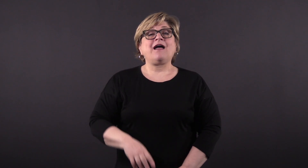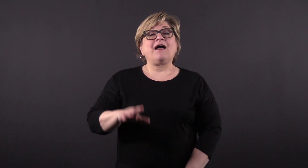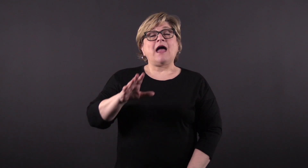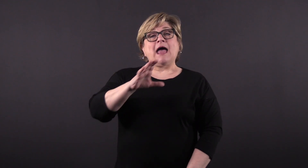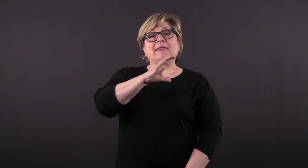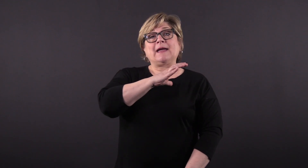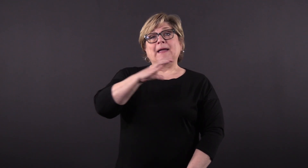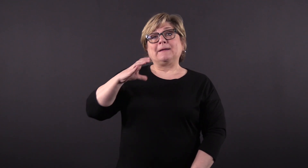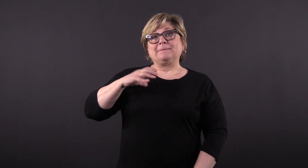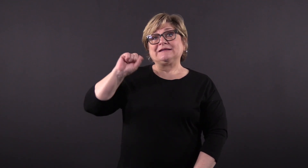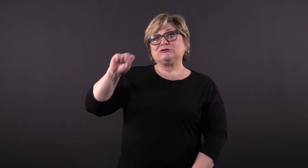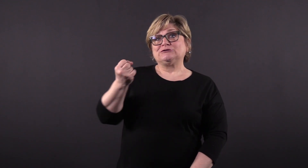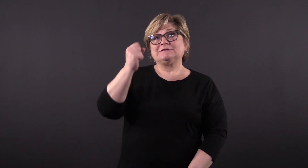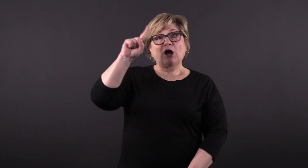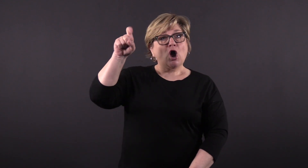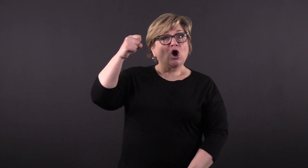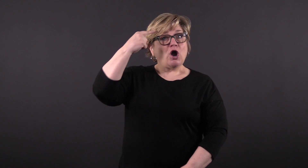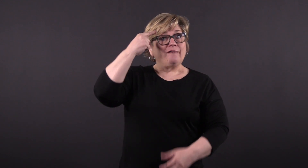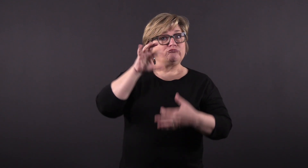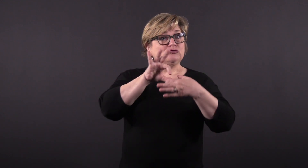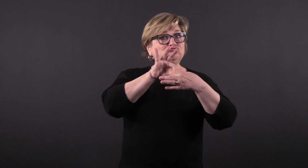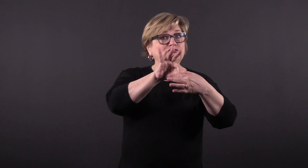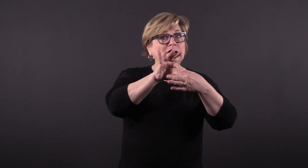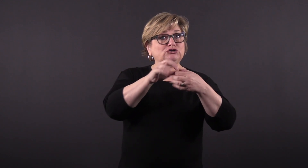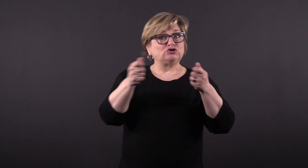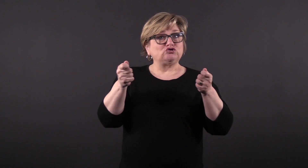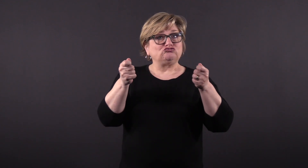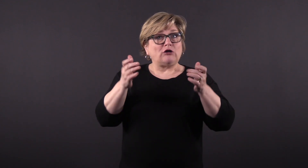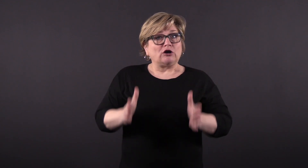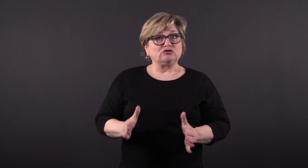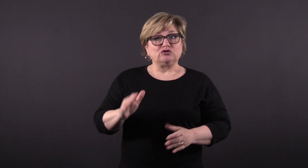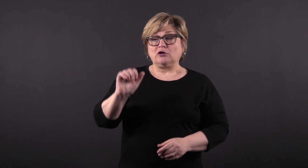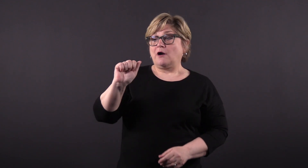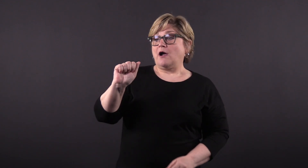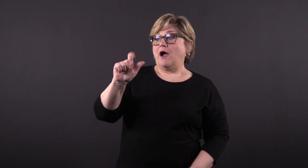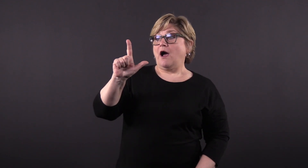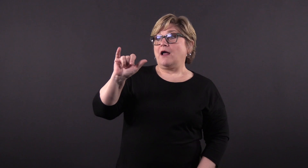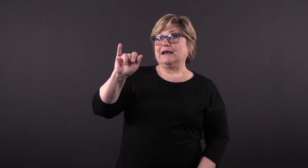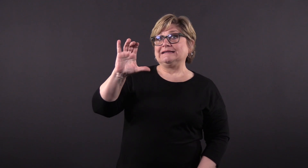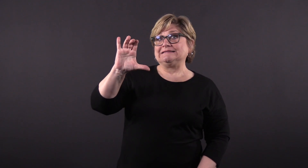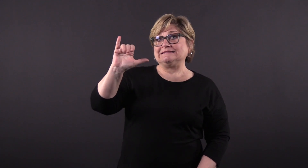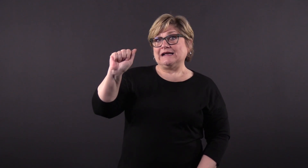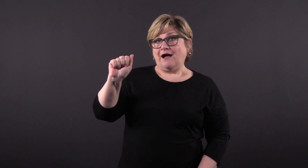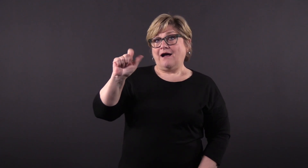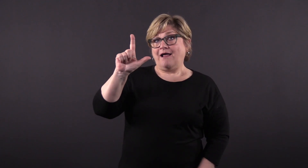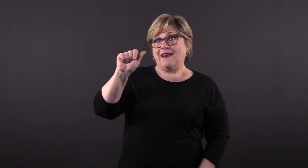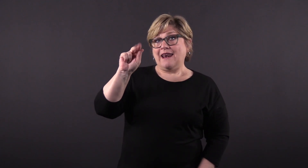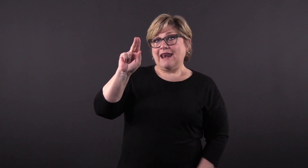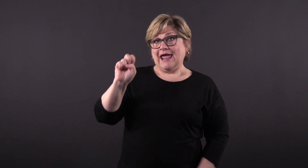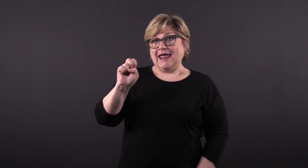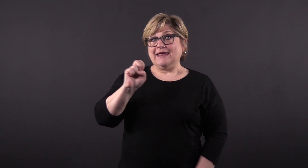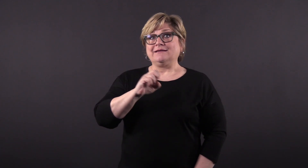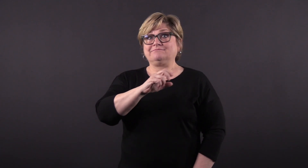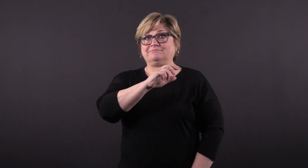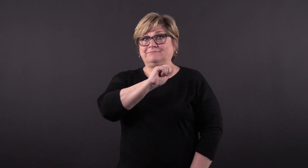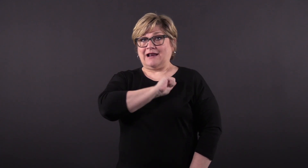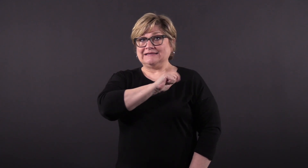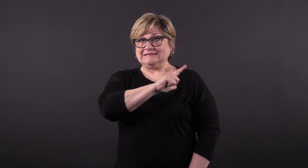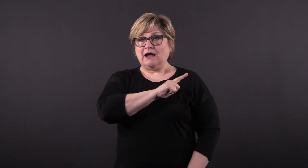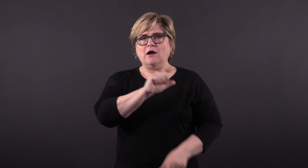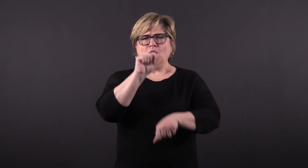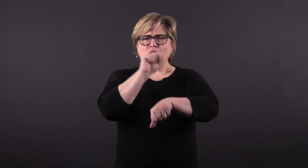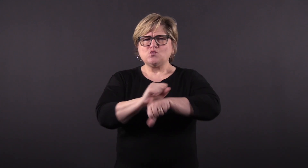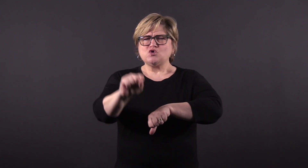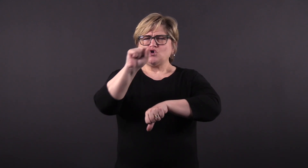The Commission’s government relations director, Alicia Lane, worked with